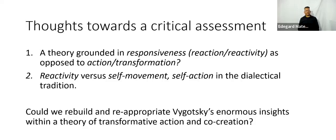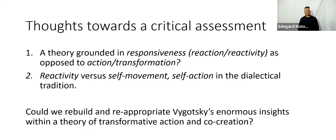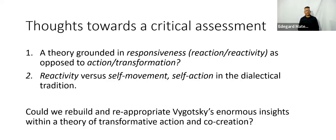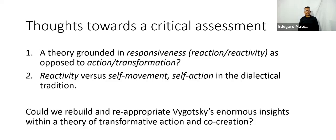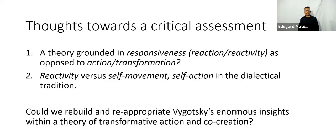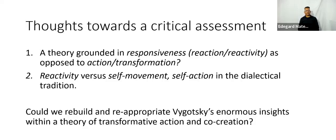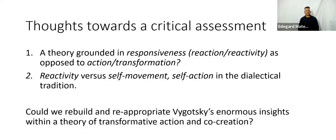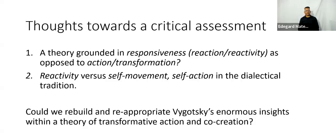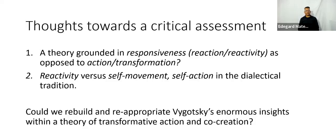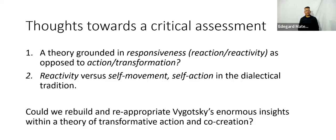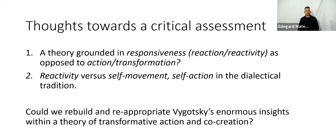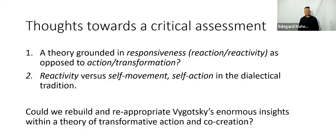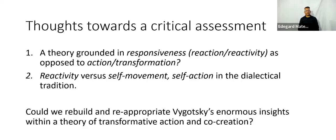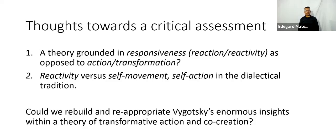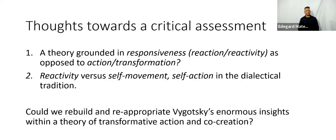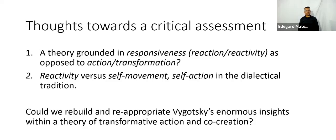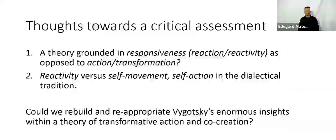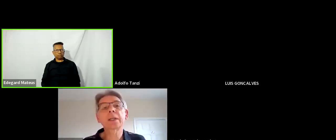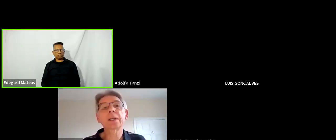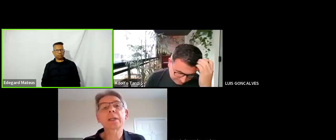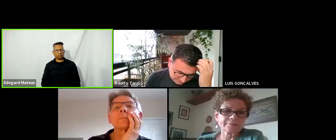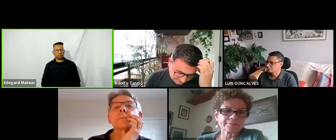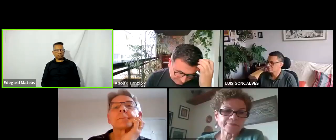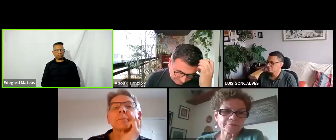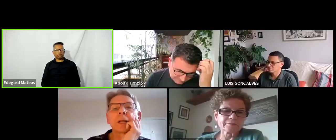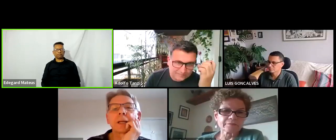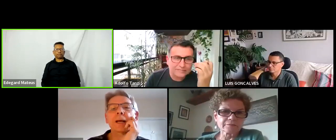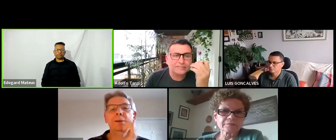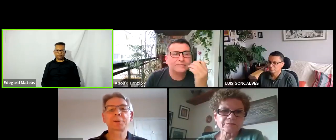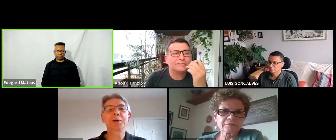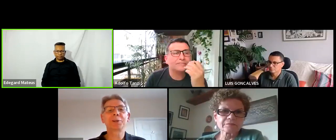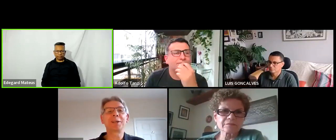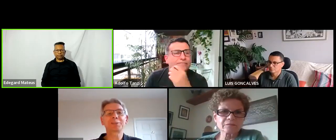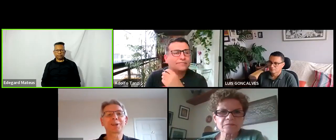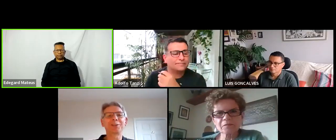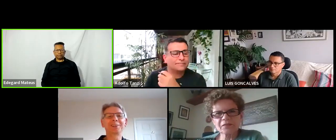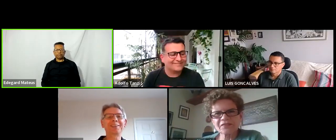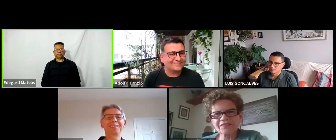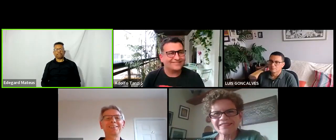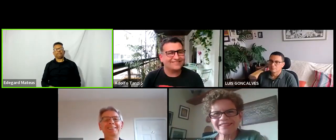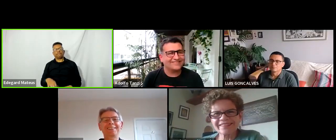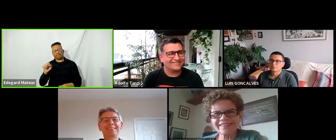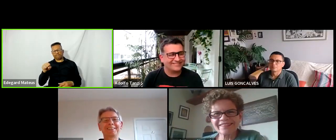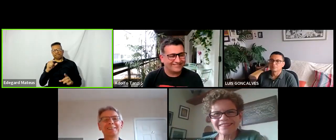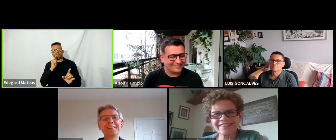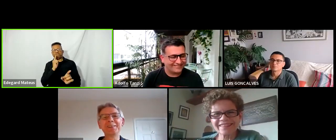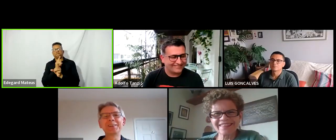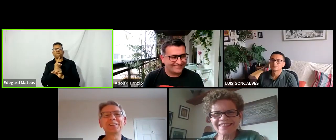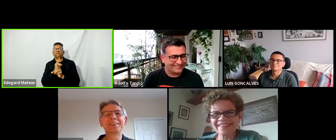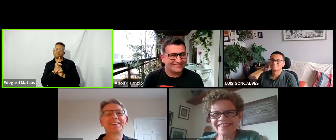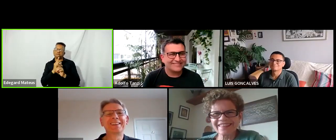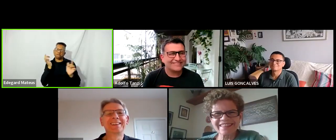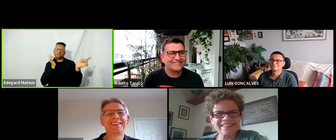But Oops.